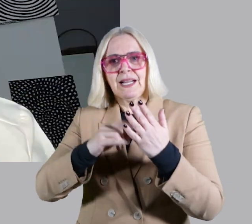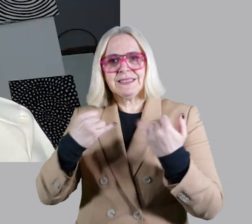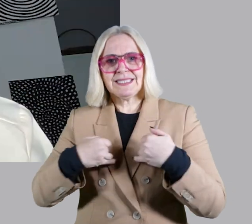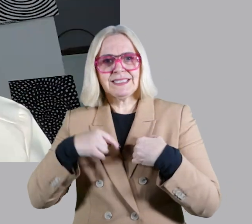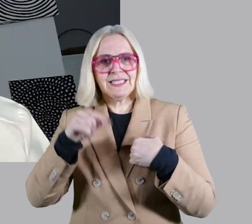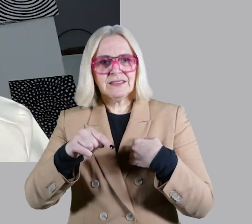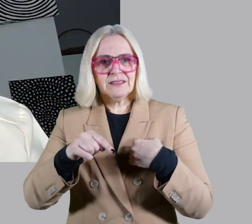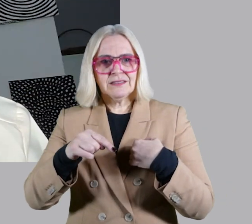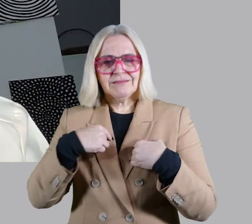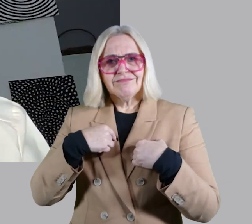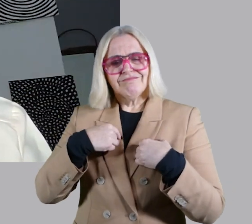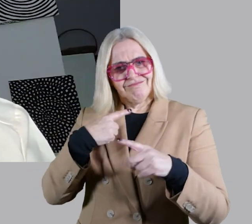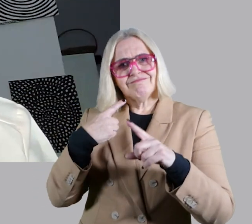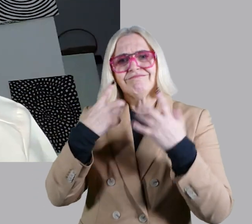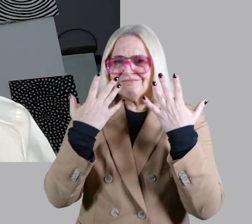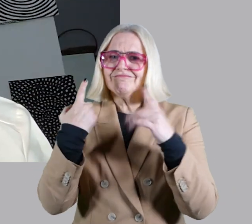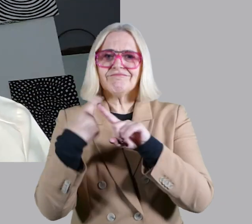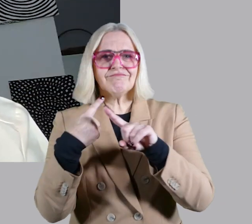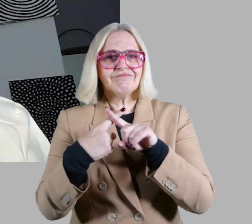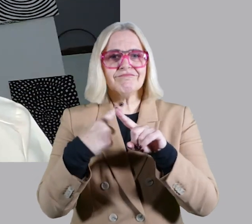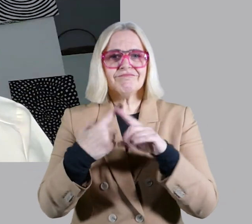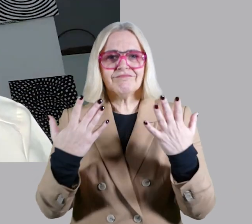The patient voice is key to achieving